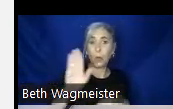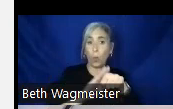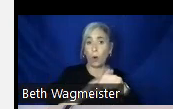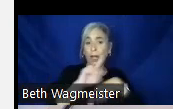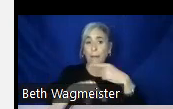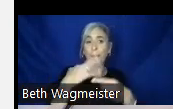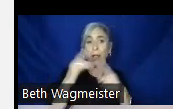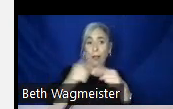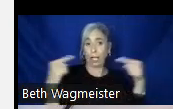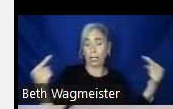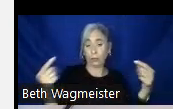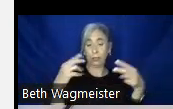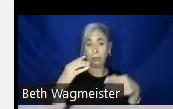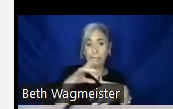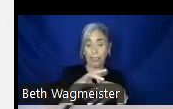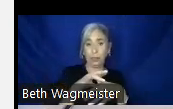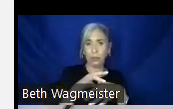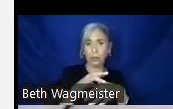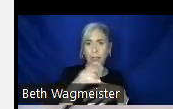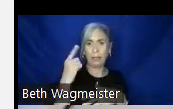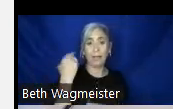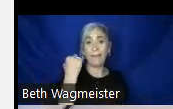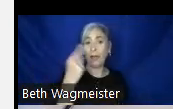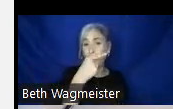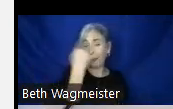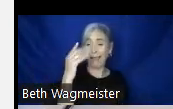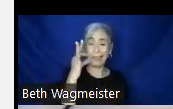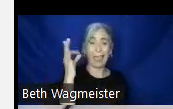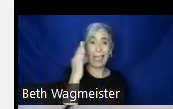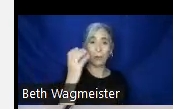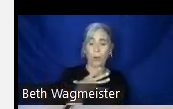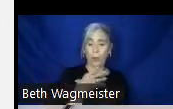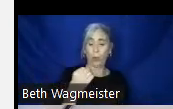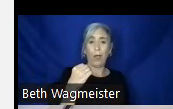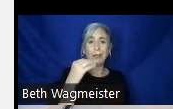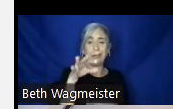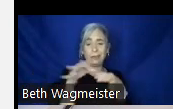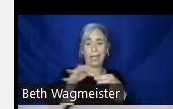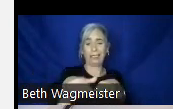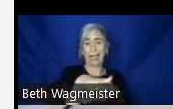header with text. I have a black cat with white text and it is beautiful with a lot of contrast.